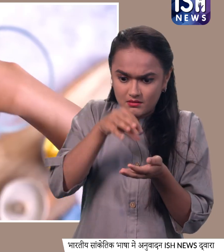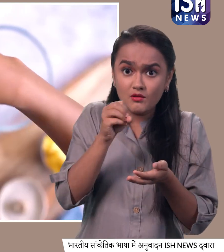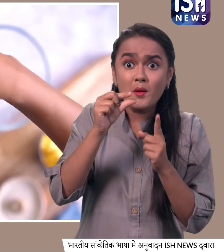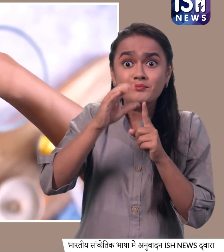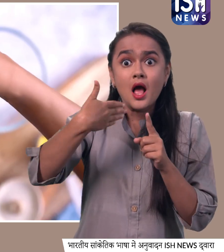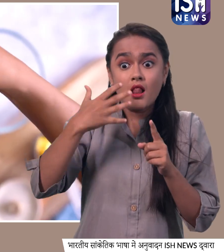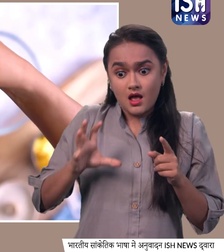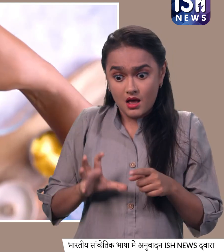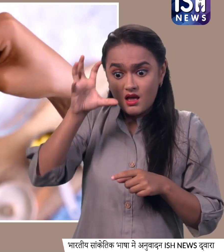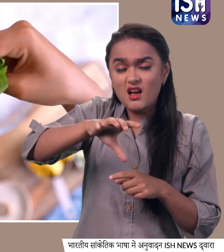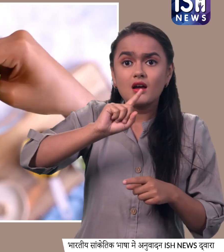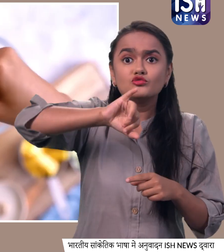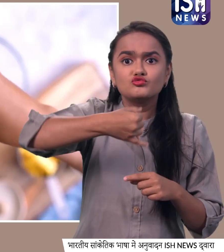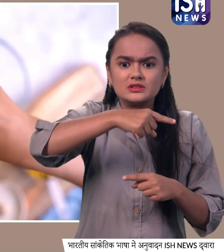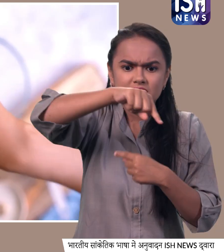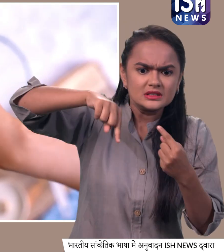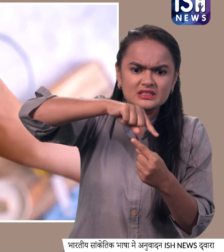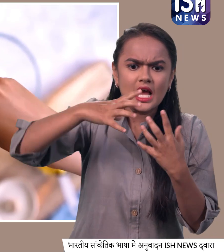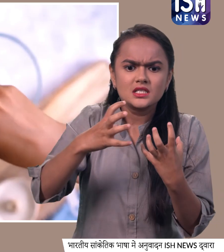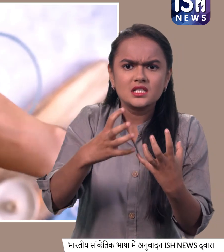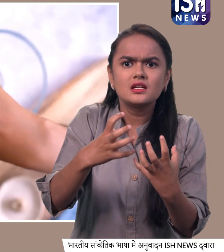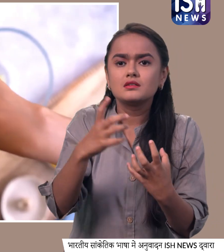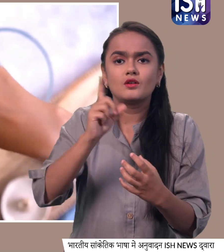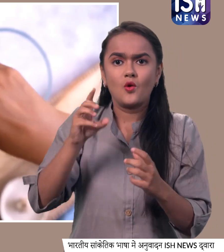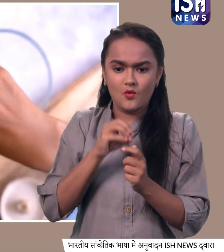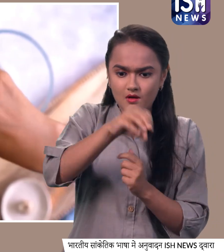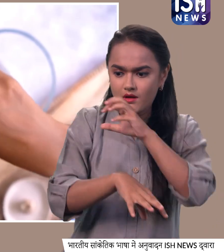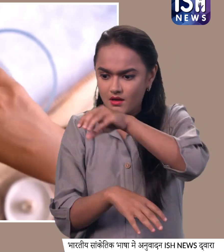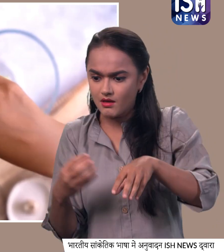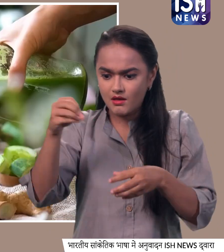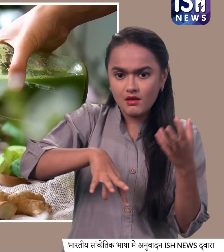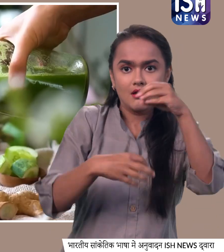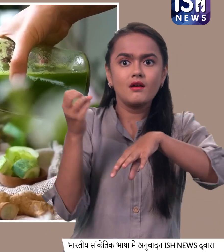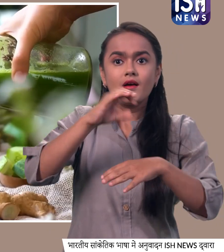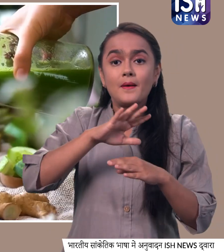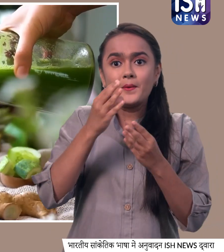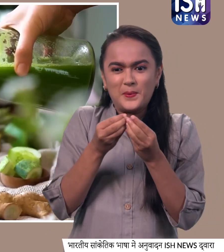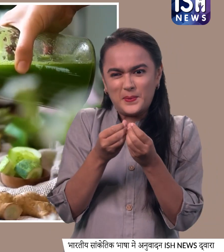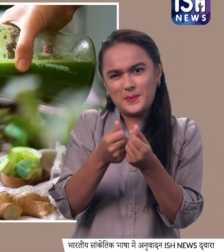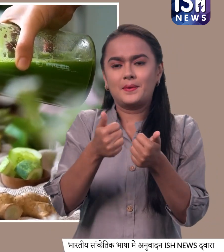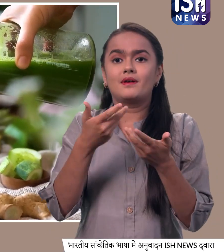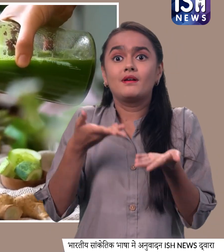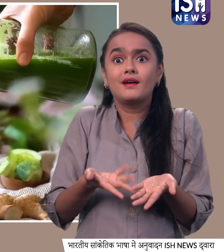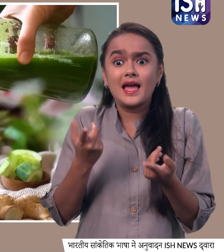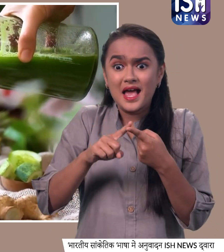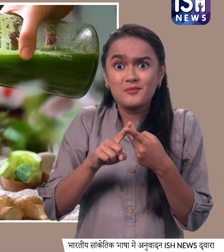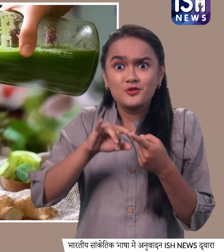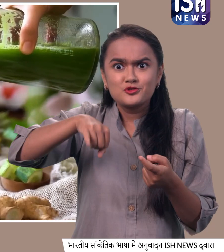If you add all the spinach at once, there's a big change your juicer may get stuck and there, our Emerald Juice is ready